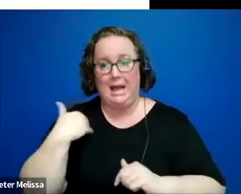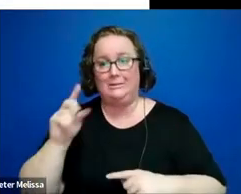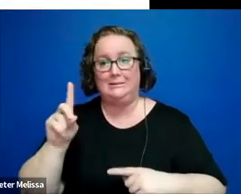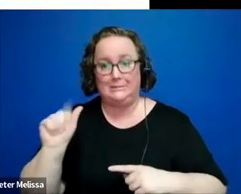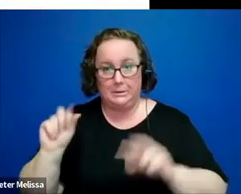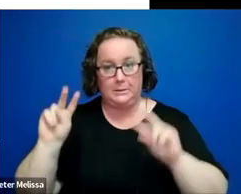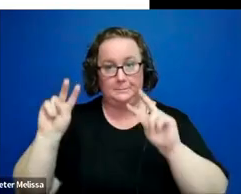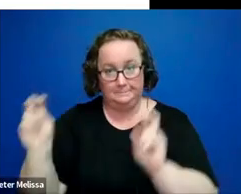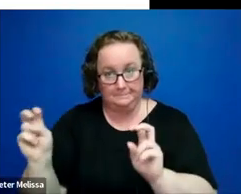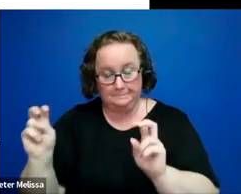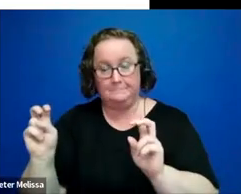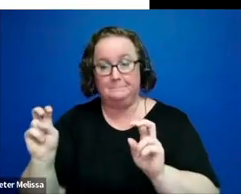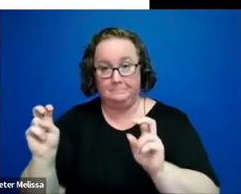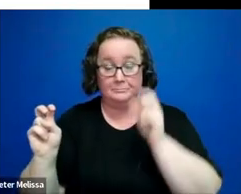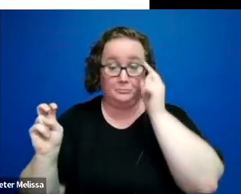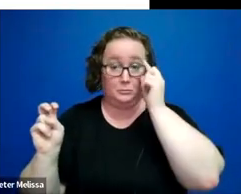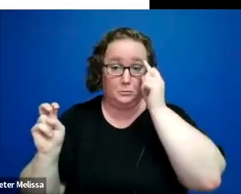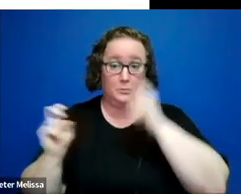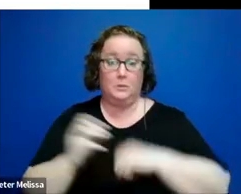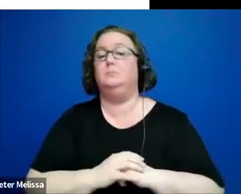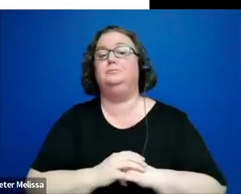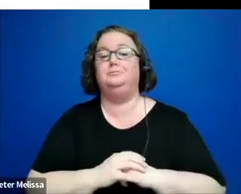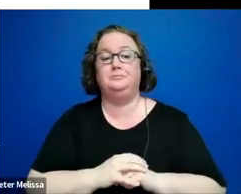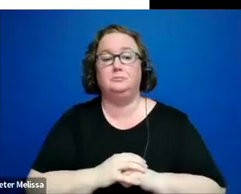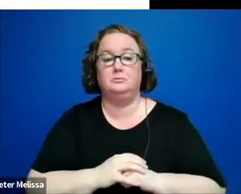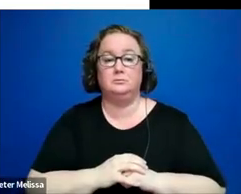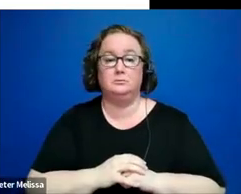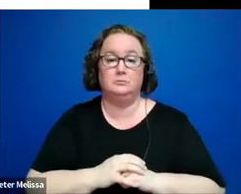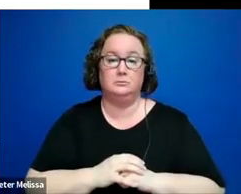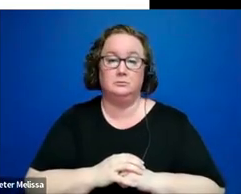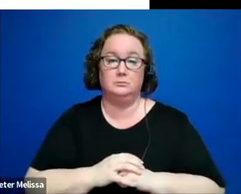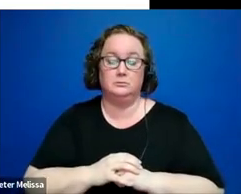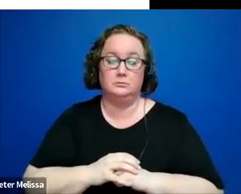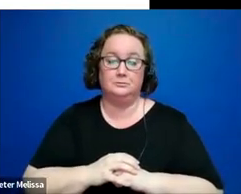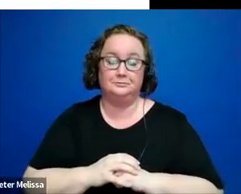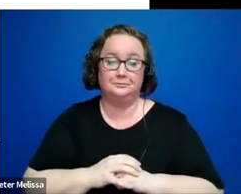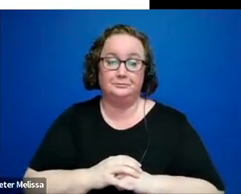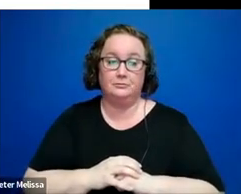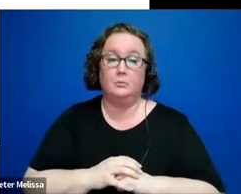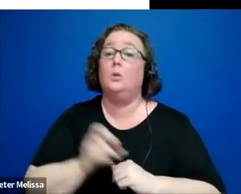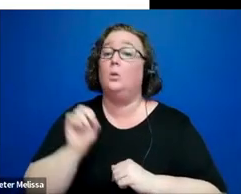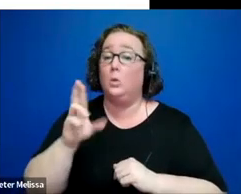And for those who identify as having more than